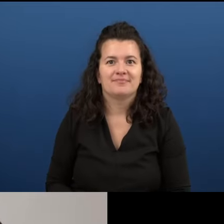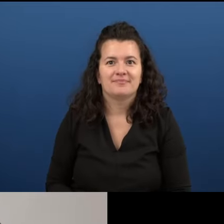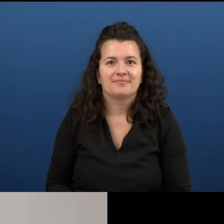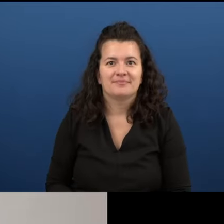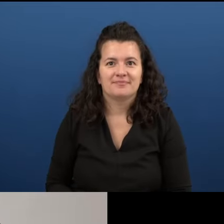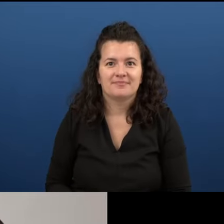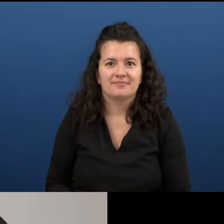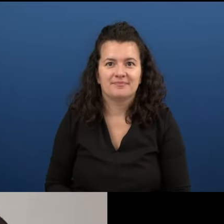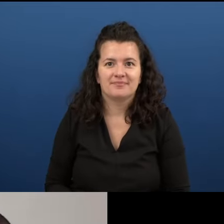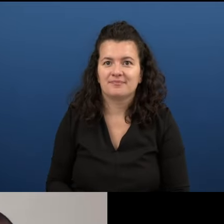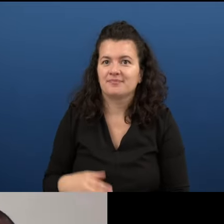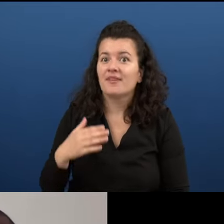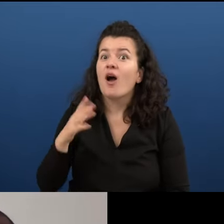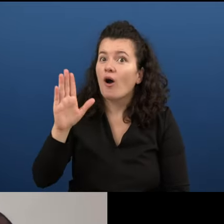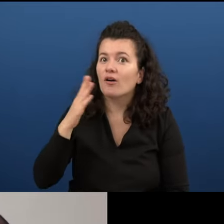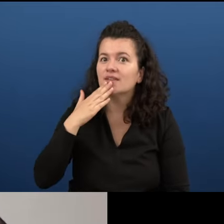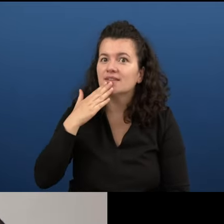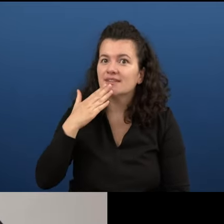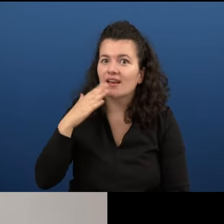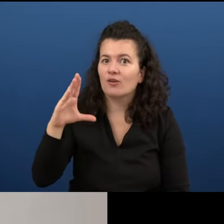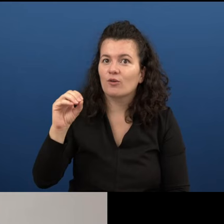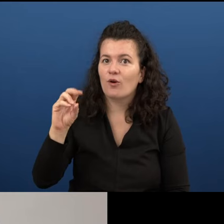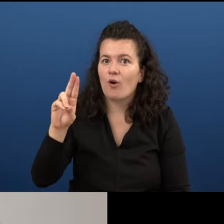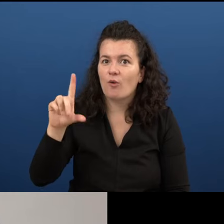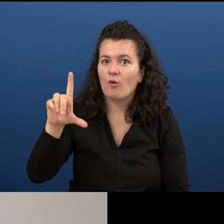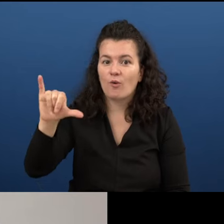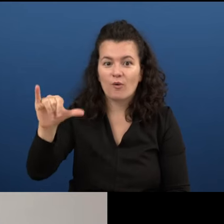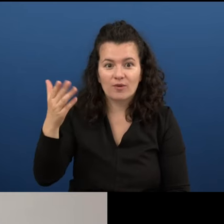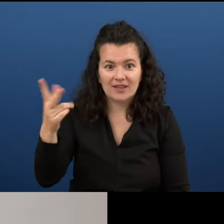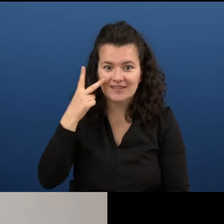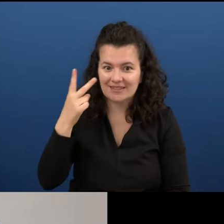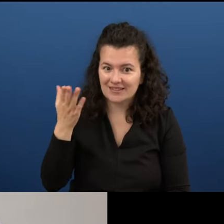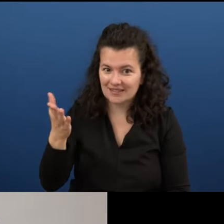10:16:24 valley on Lebowski Buddha quality so do it. So I would like to thank you. First